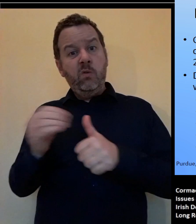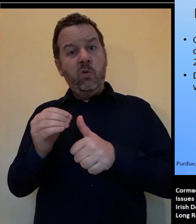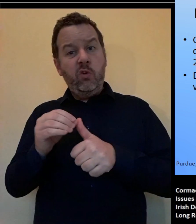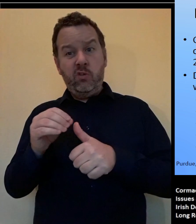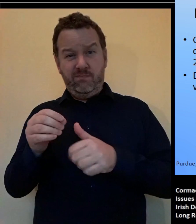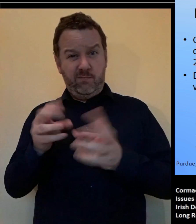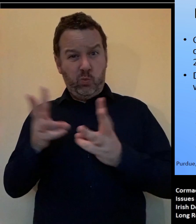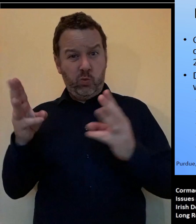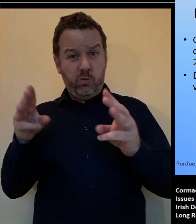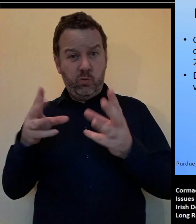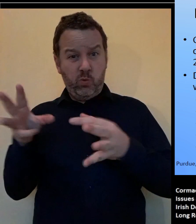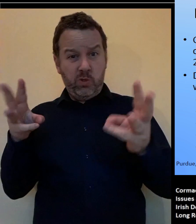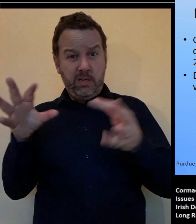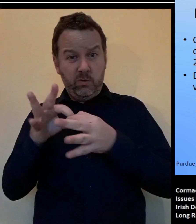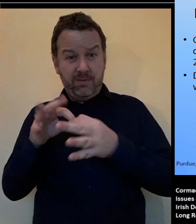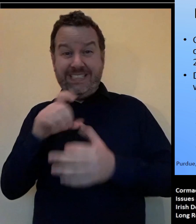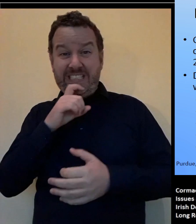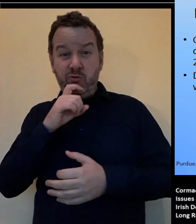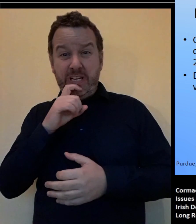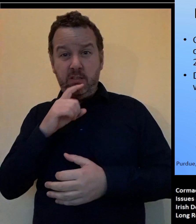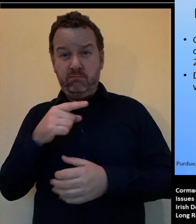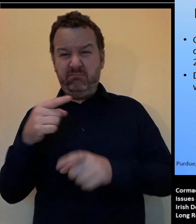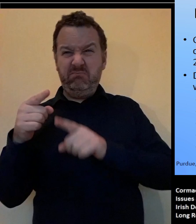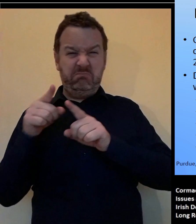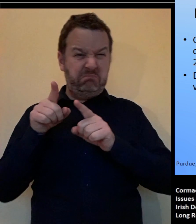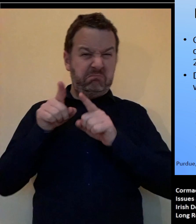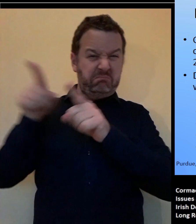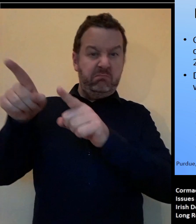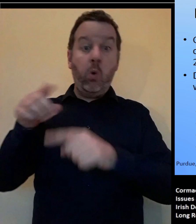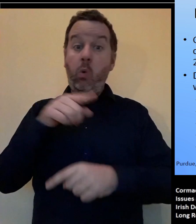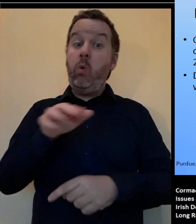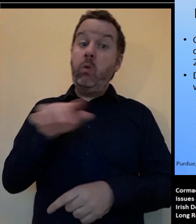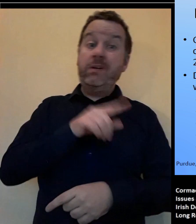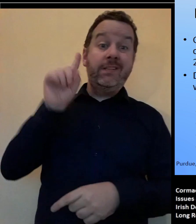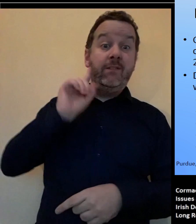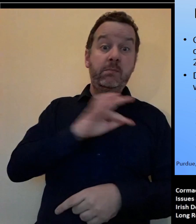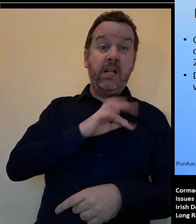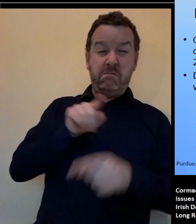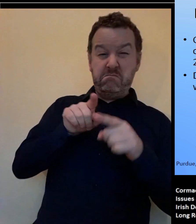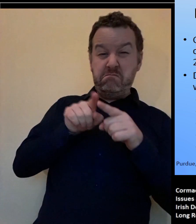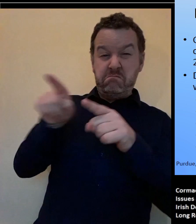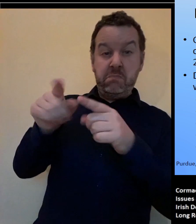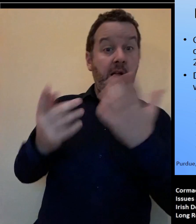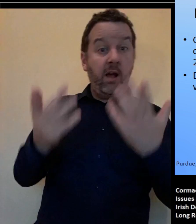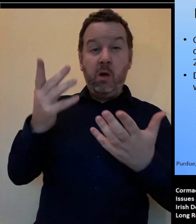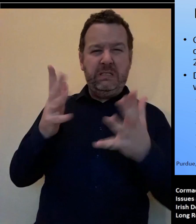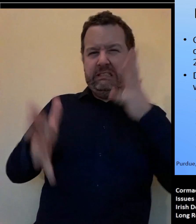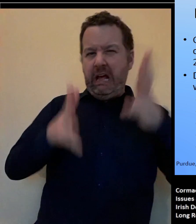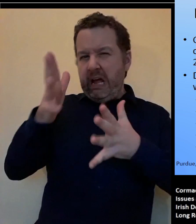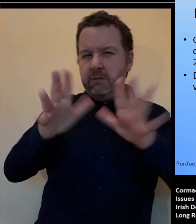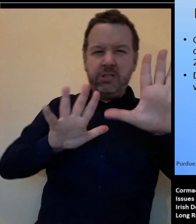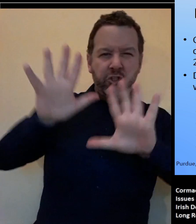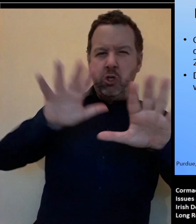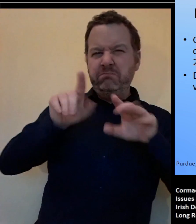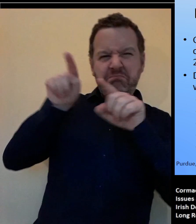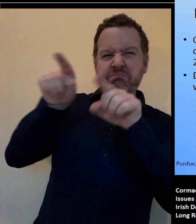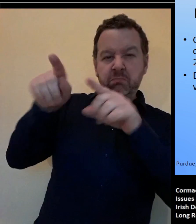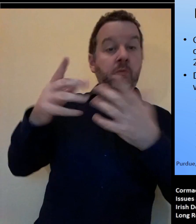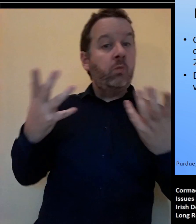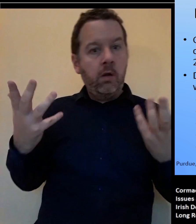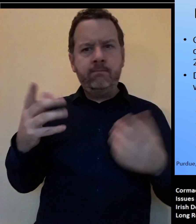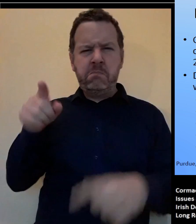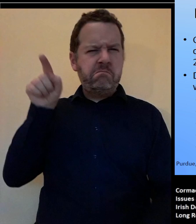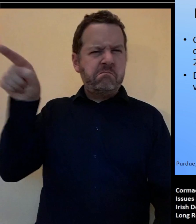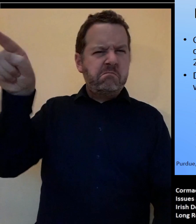with accusations from other inmates - or themselves made through sign or gesture -